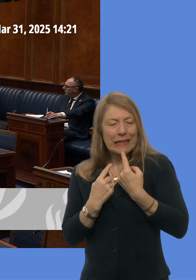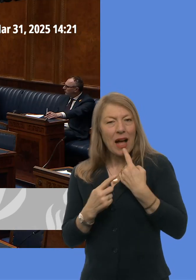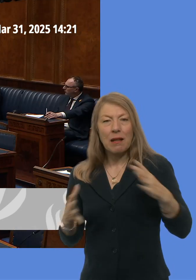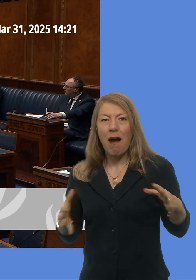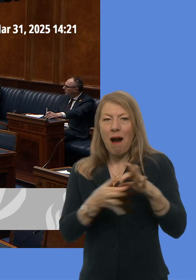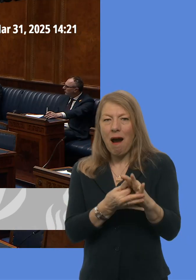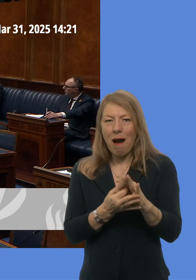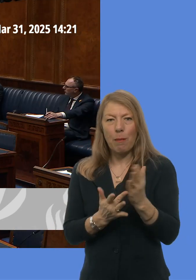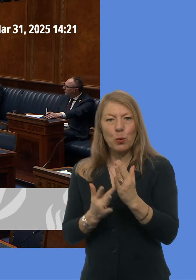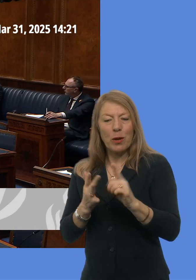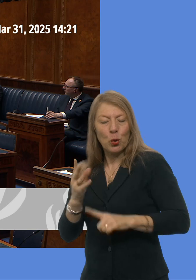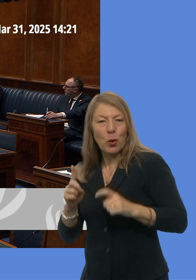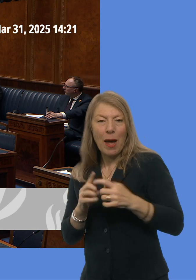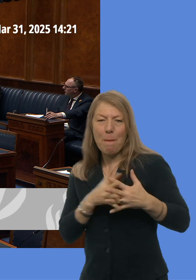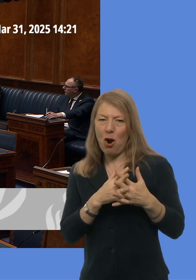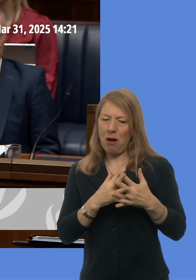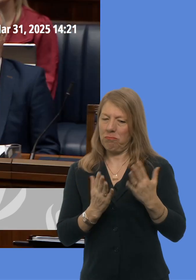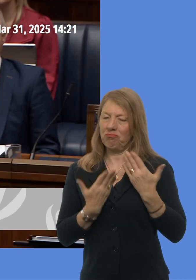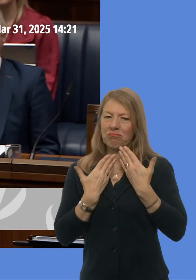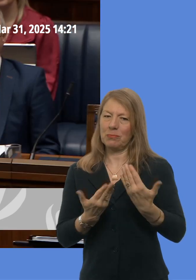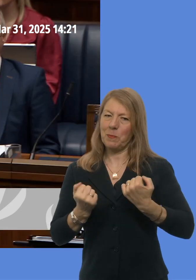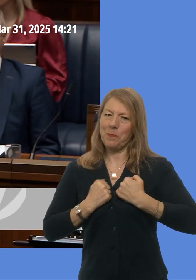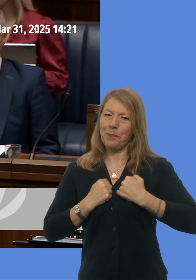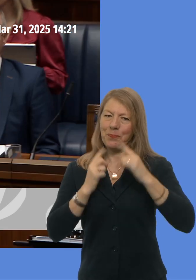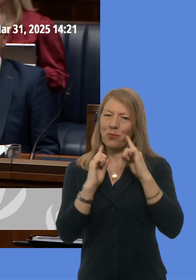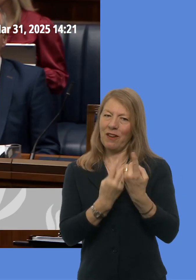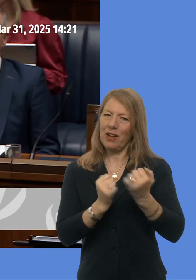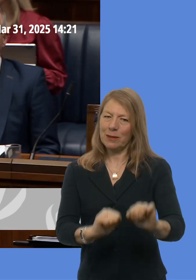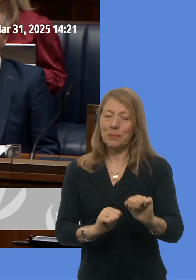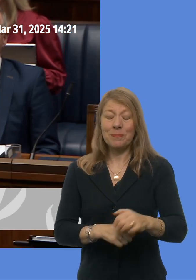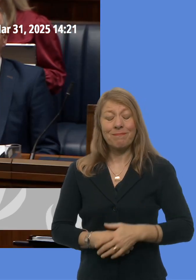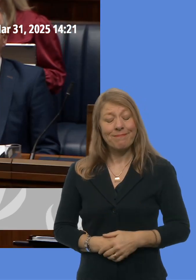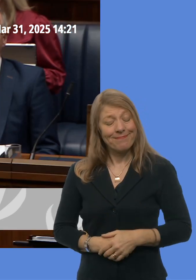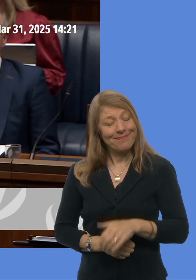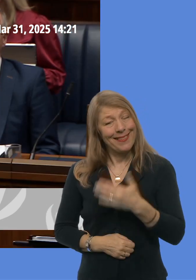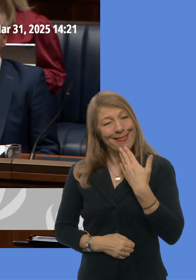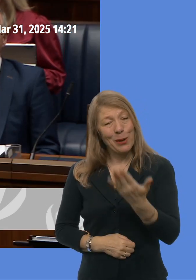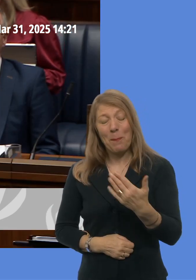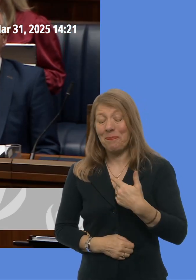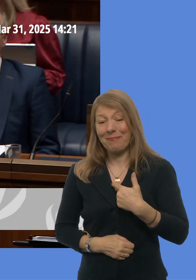I thank the Member for his question. I want to recognise the incredible work that not just our businesses do.